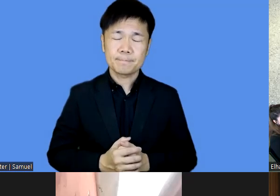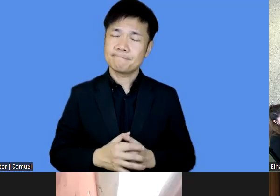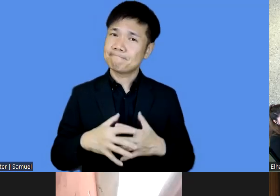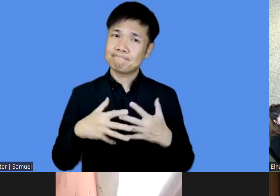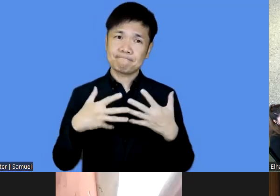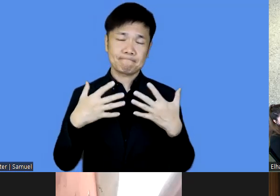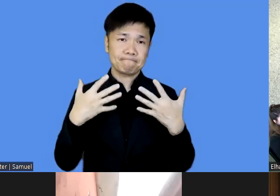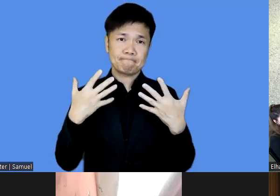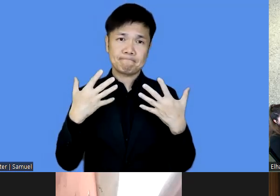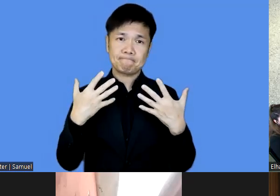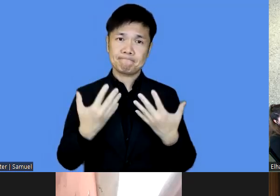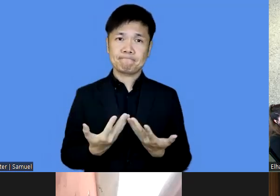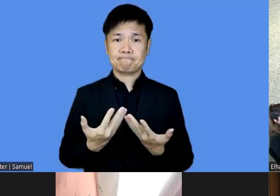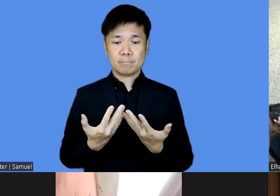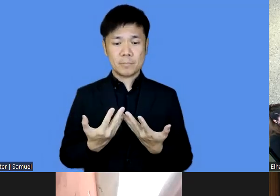The connection was pretty good.